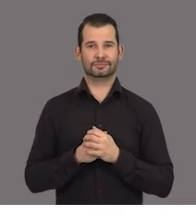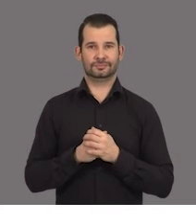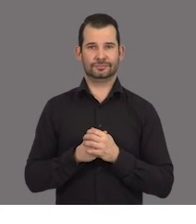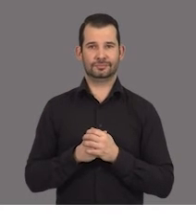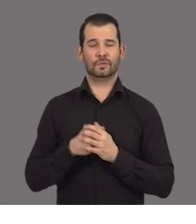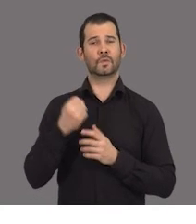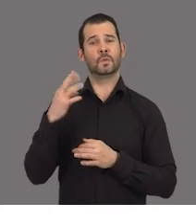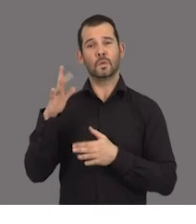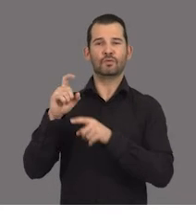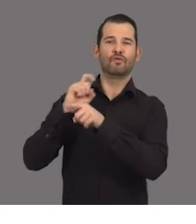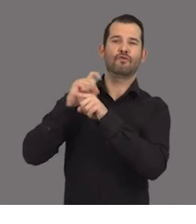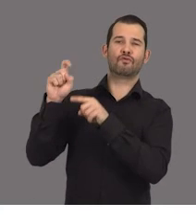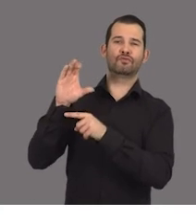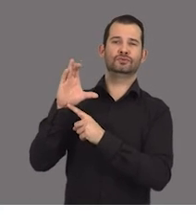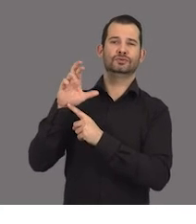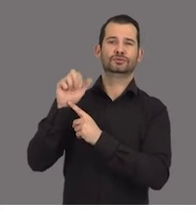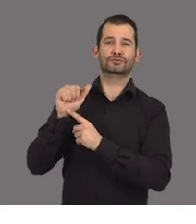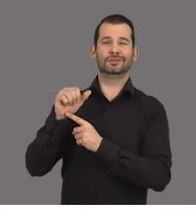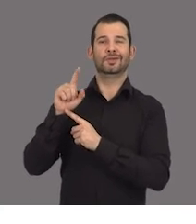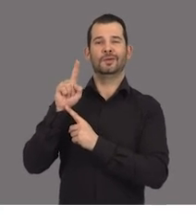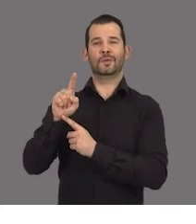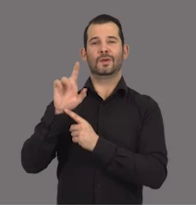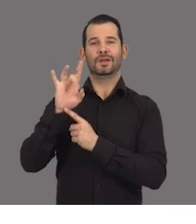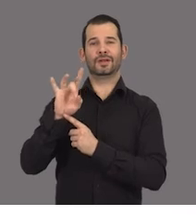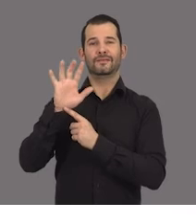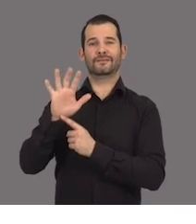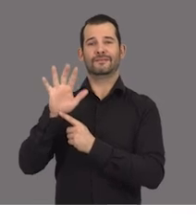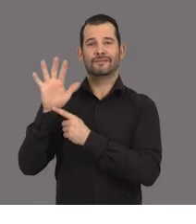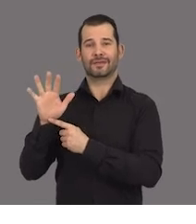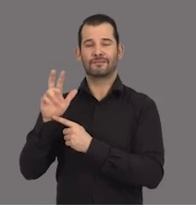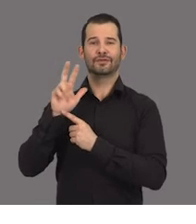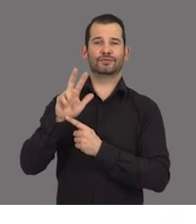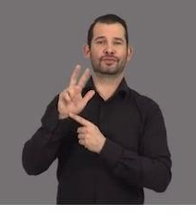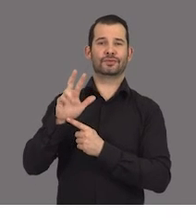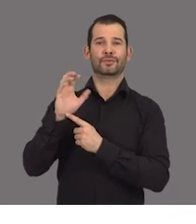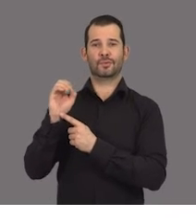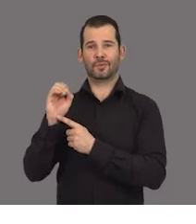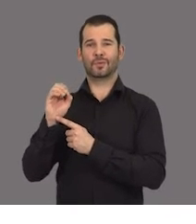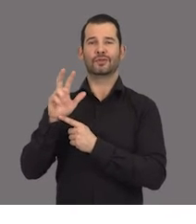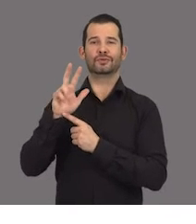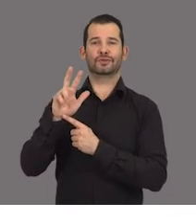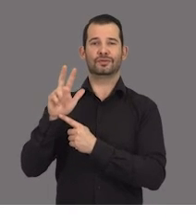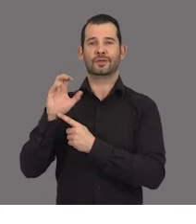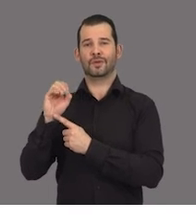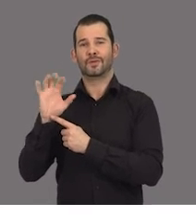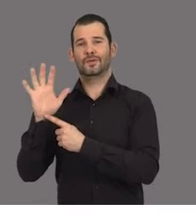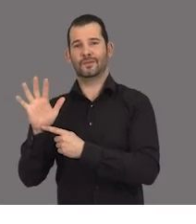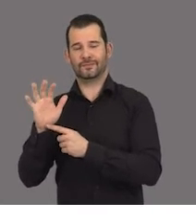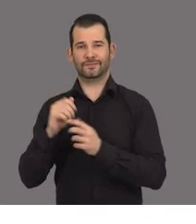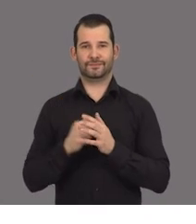or call the CRA at 1-855-330-3305.